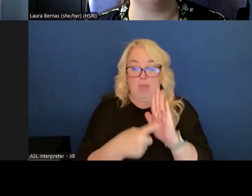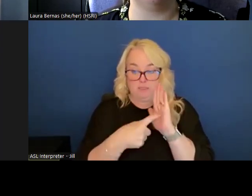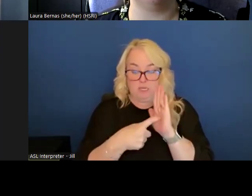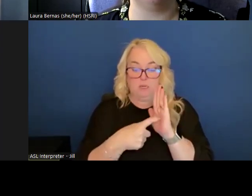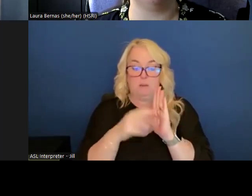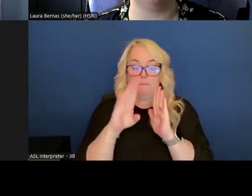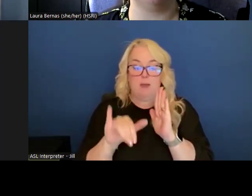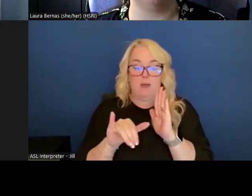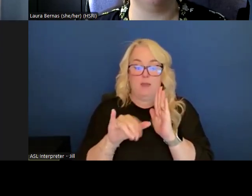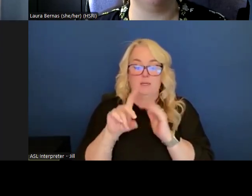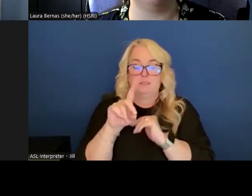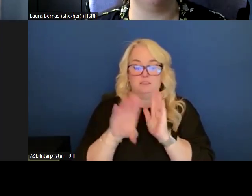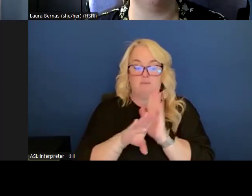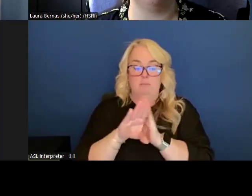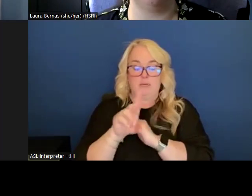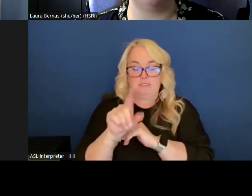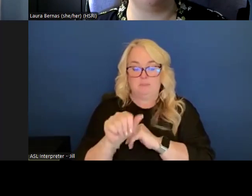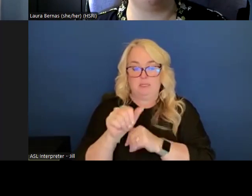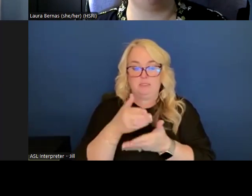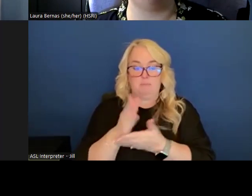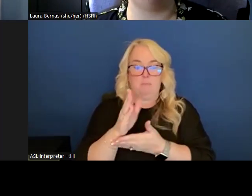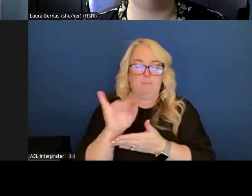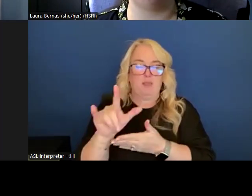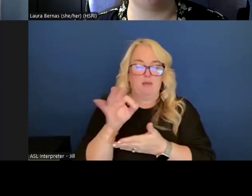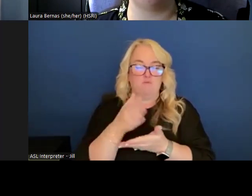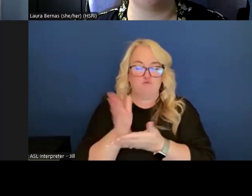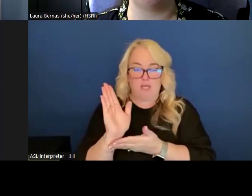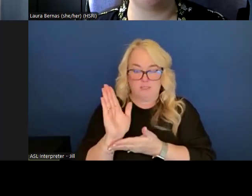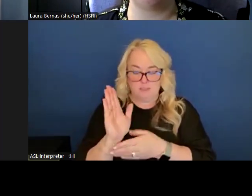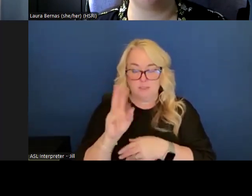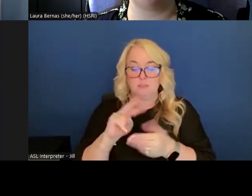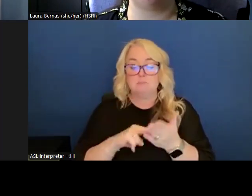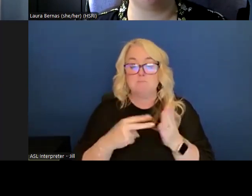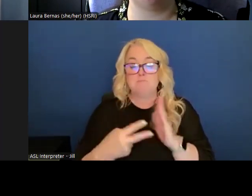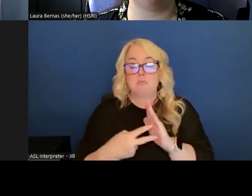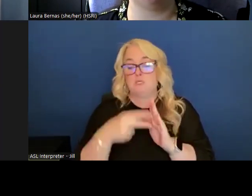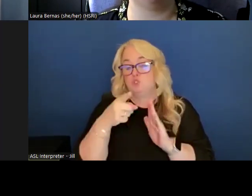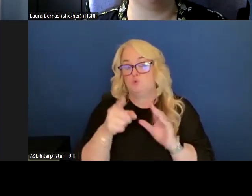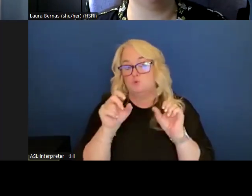Bill of Rights Act, and so, you can always find these